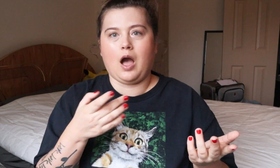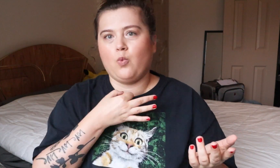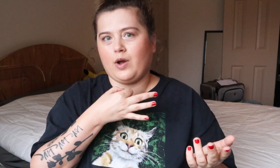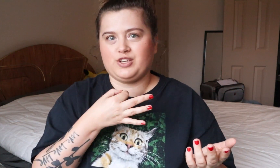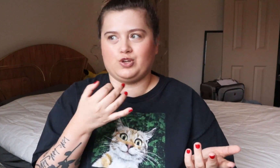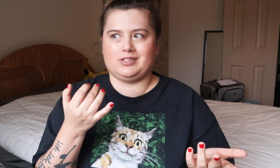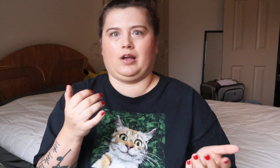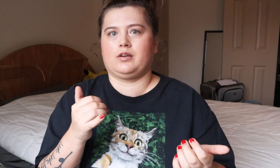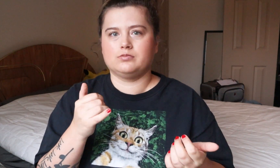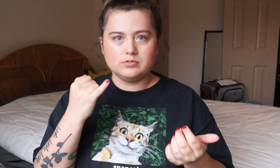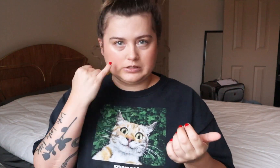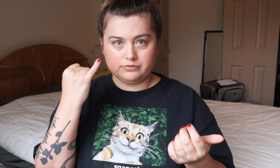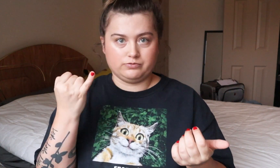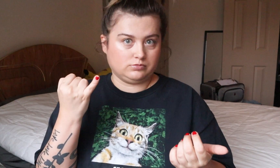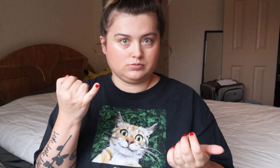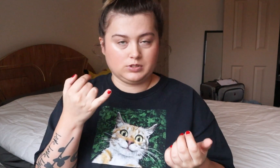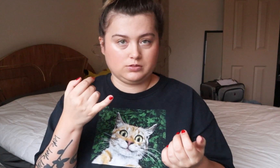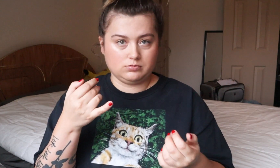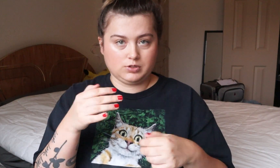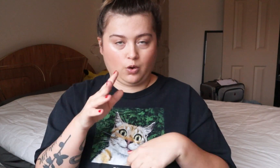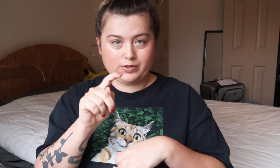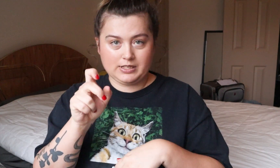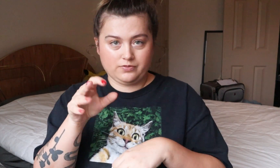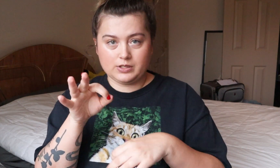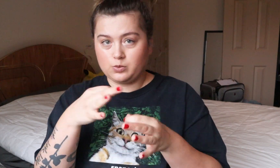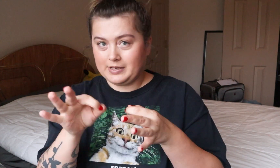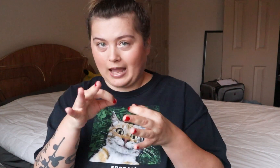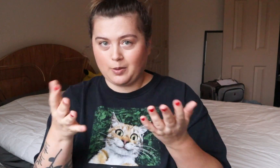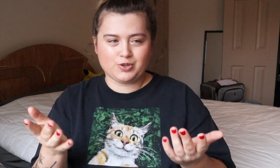But I did wonder if the TVs would have captions on them.